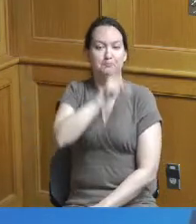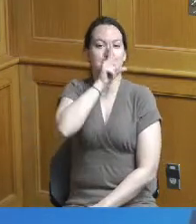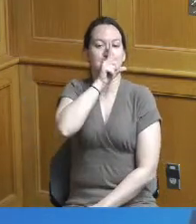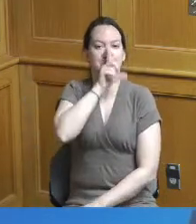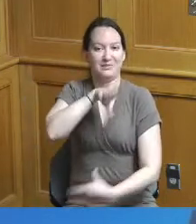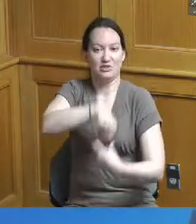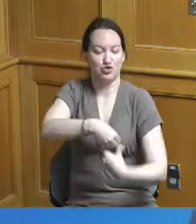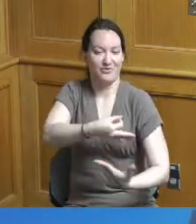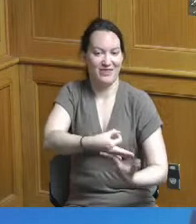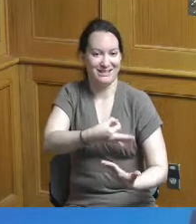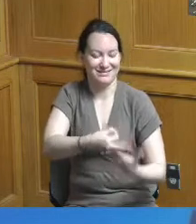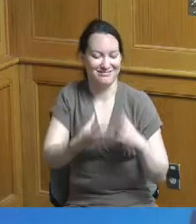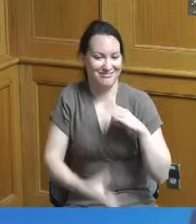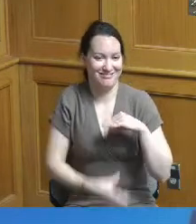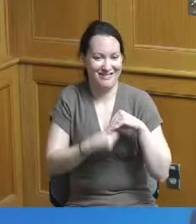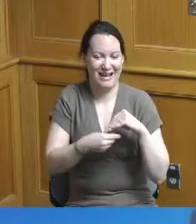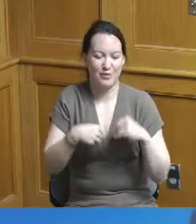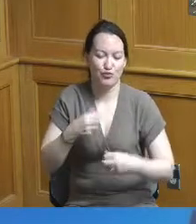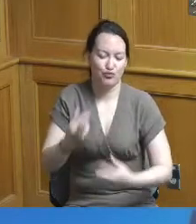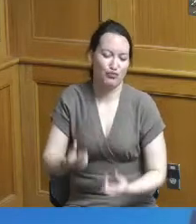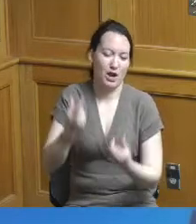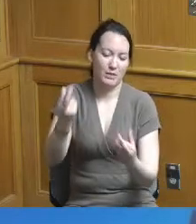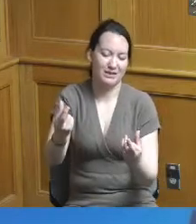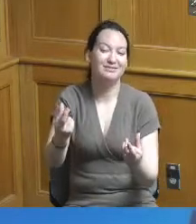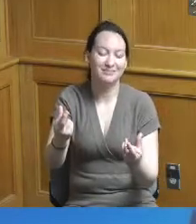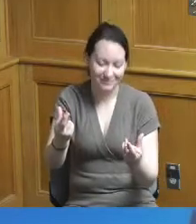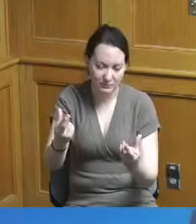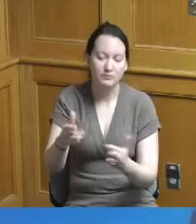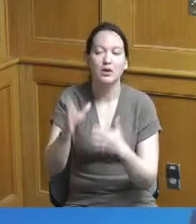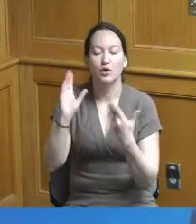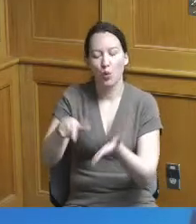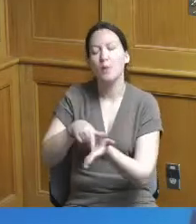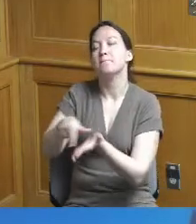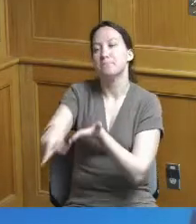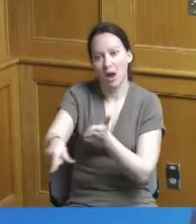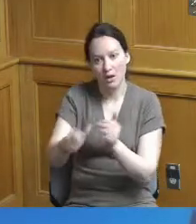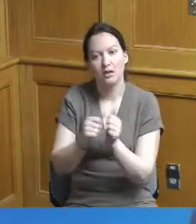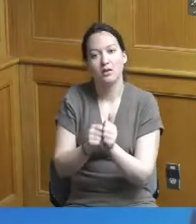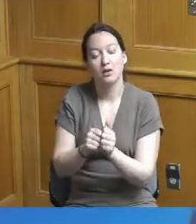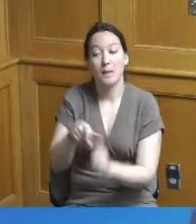financing I would recommend that we advance that payment to the to the port so the port